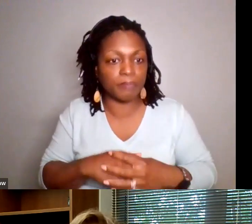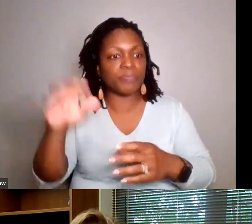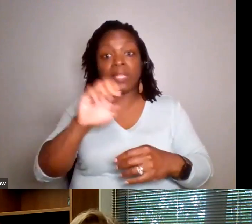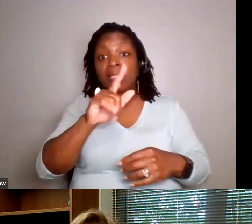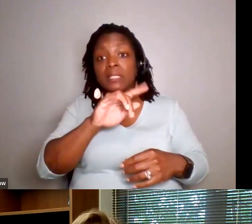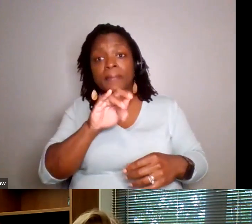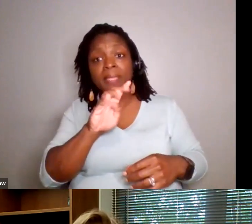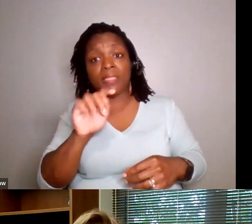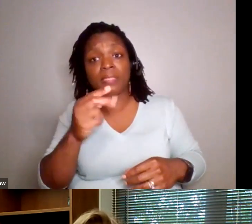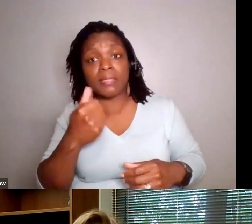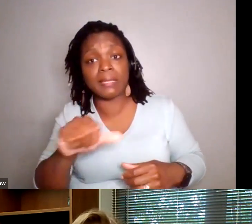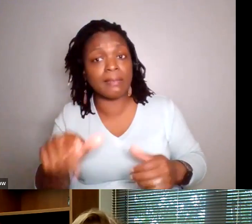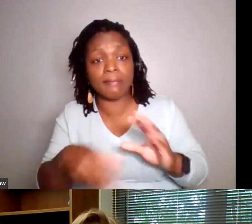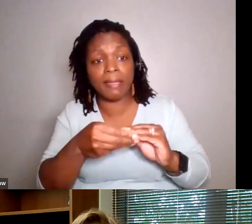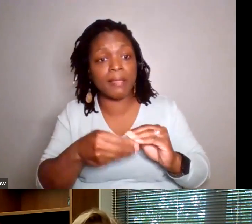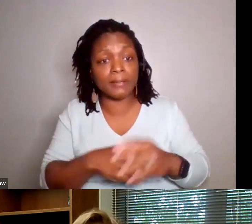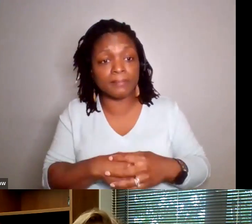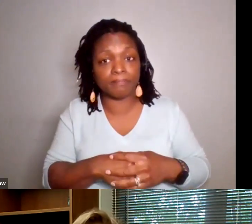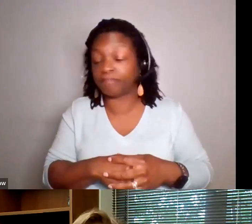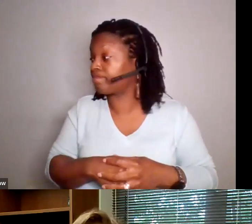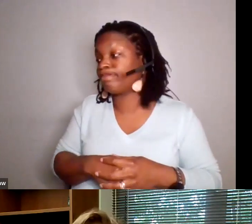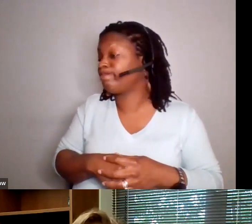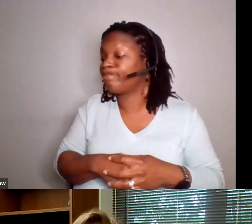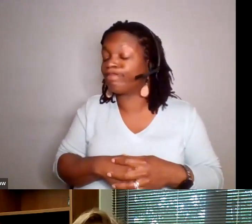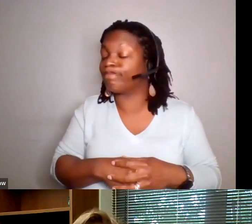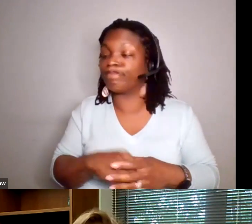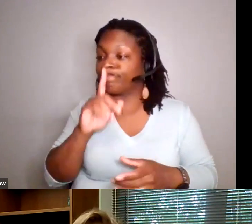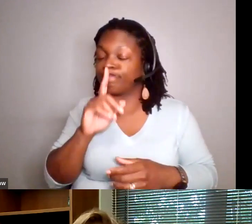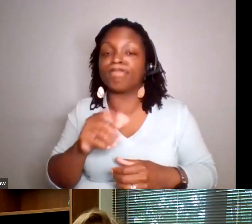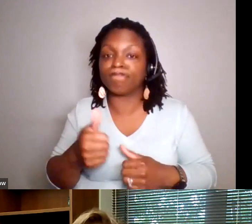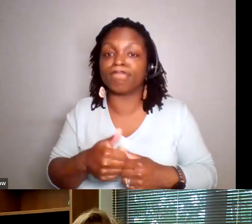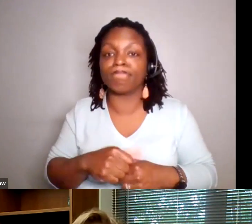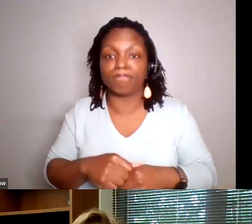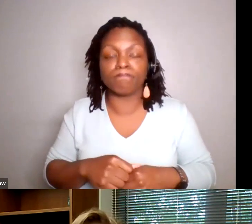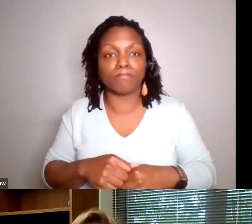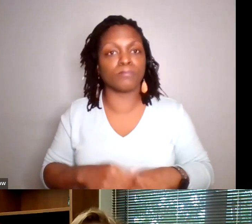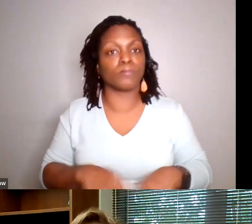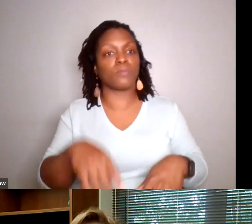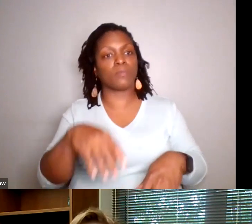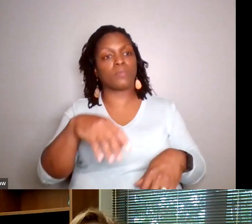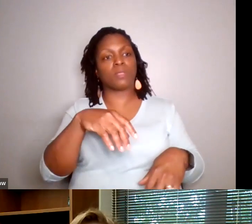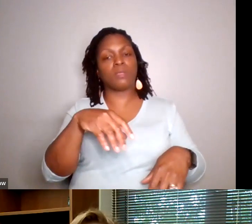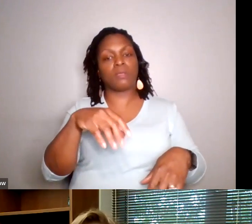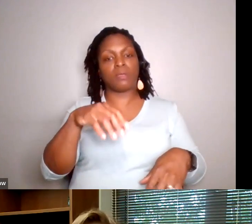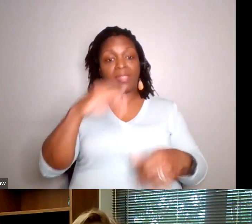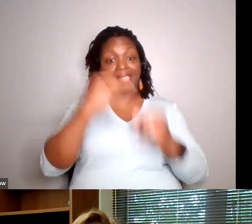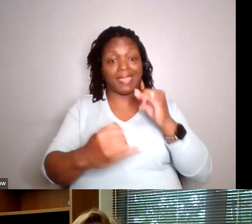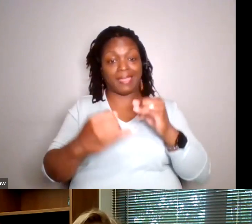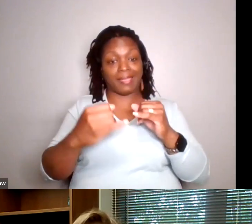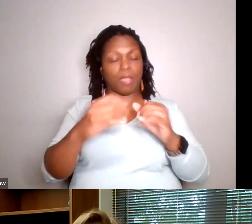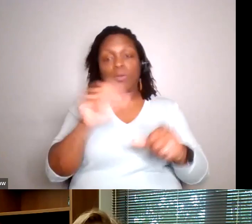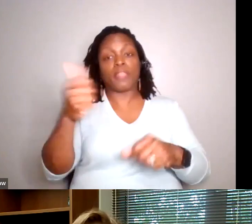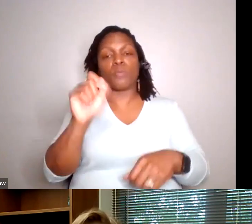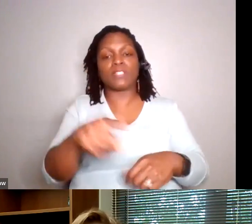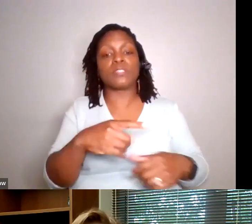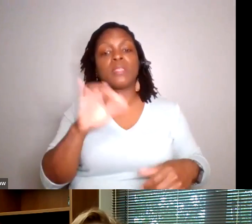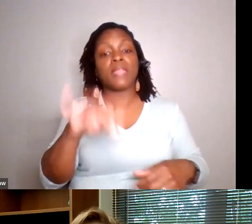Thank you. Another question is, will the entire 30 million dollars be spent by giving those one time payments?